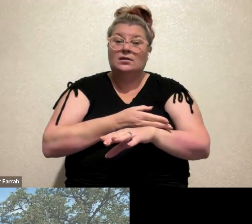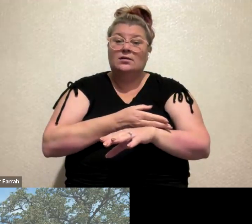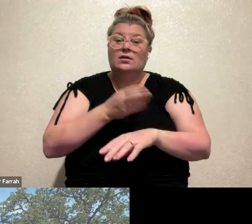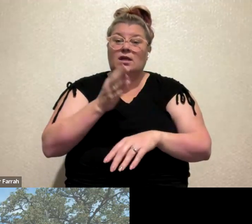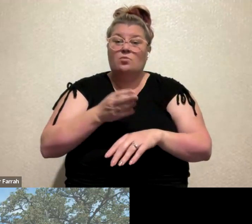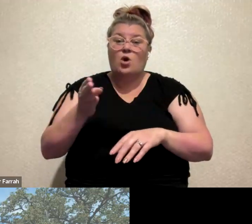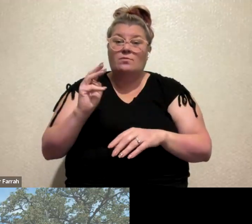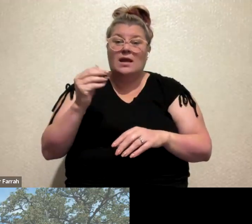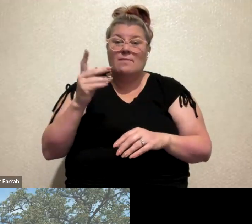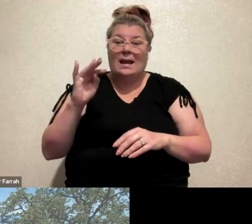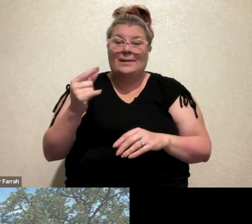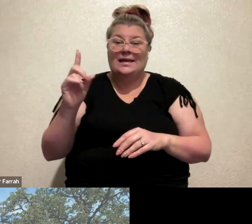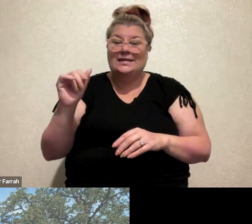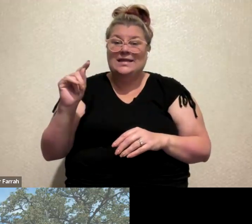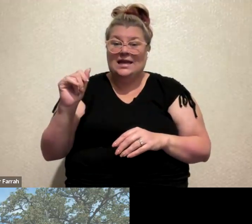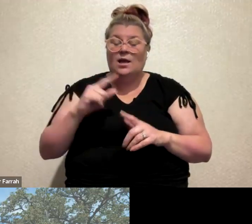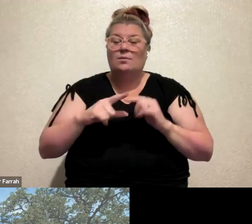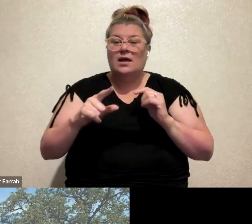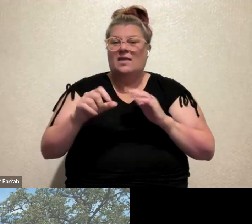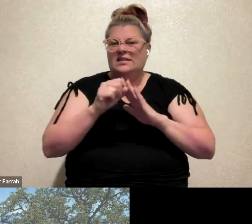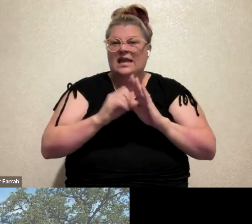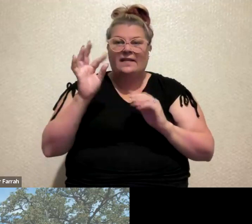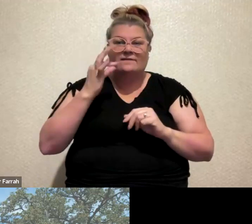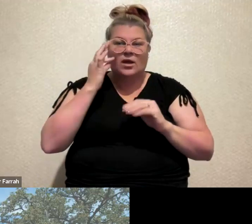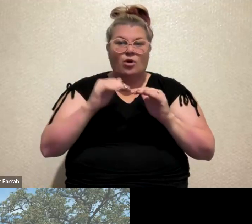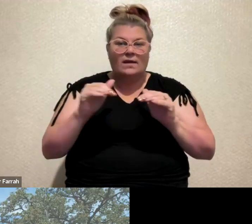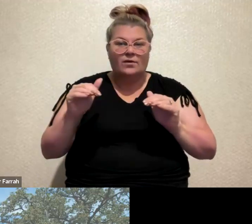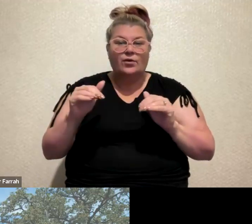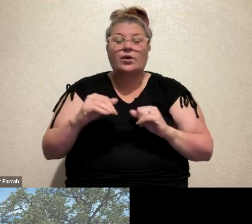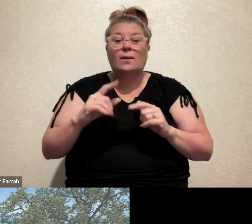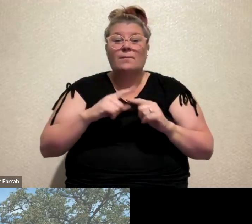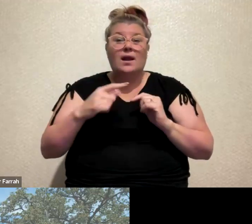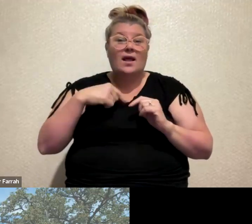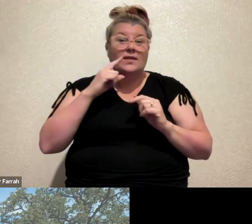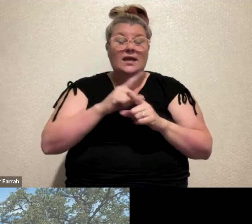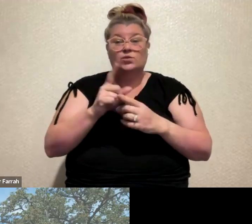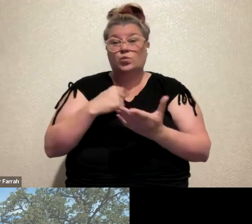data, both the State and Federal level. That I think, as we discussed at the regional workshop,